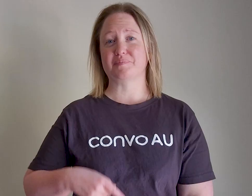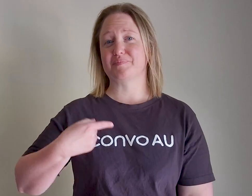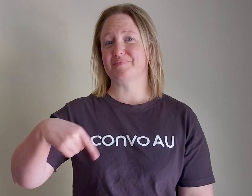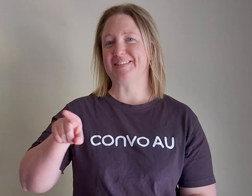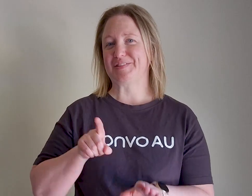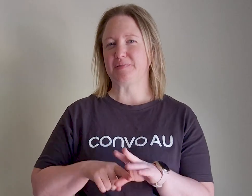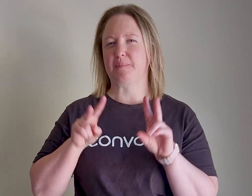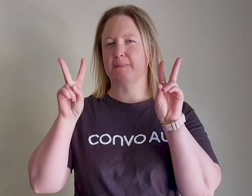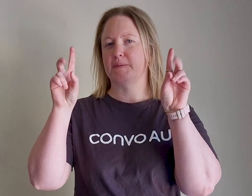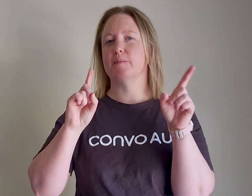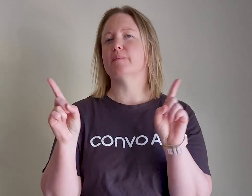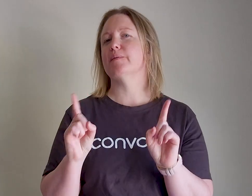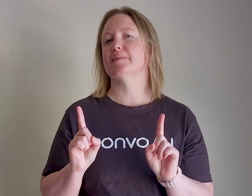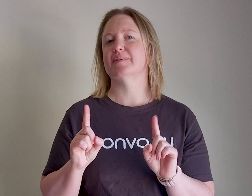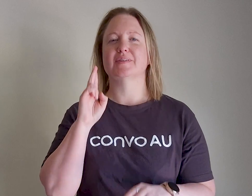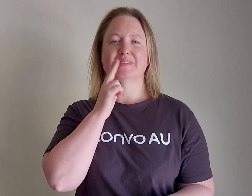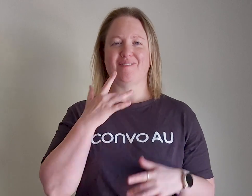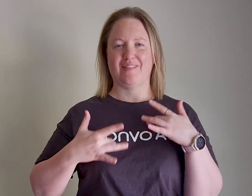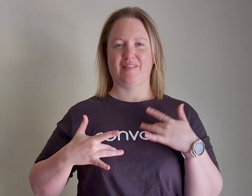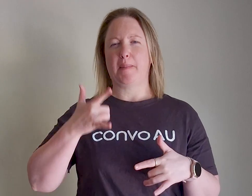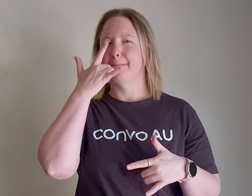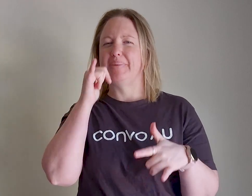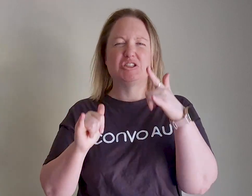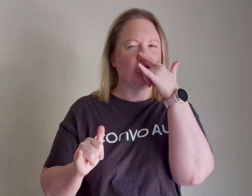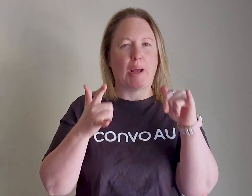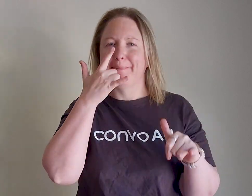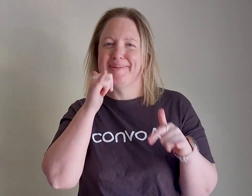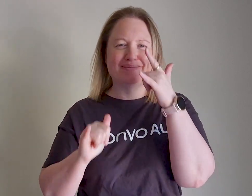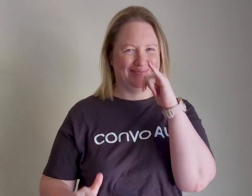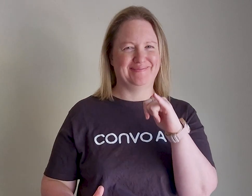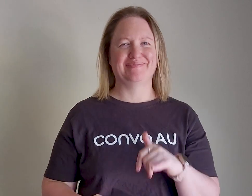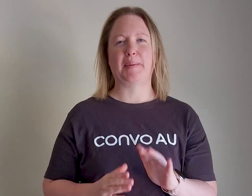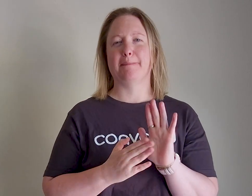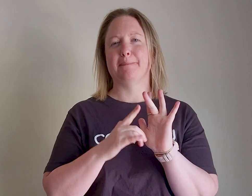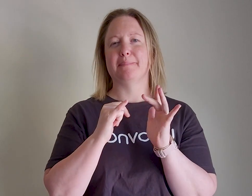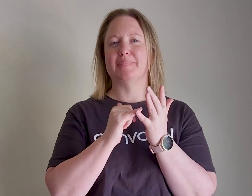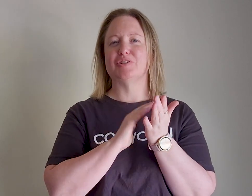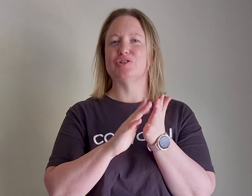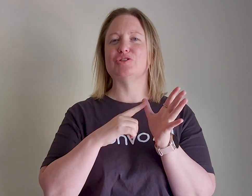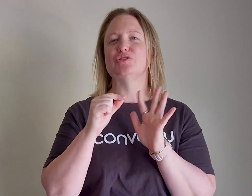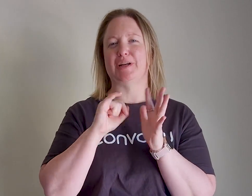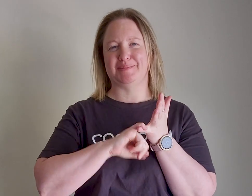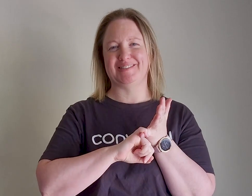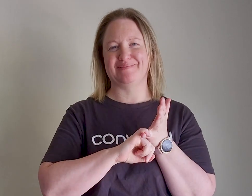This year’s theme is #DeafLife Mishaps.